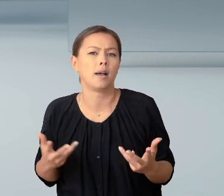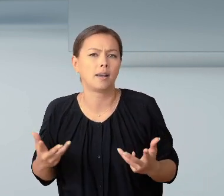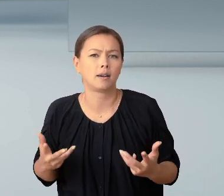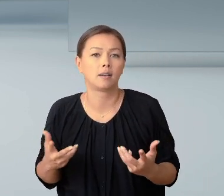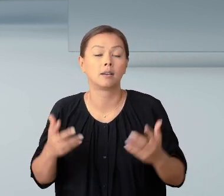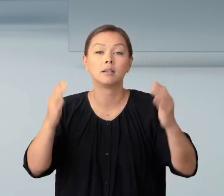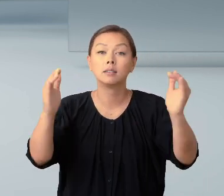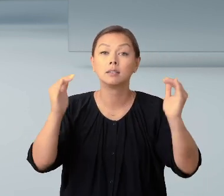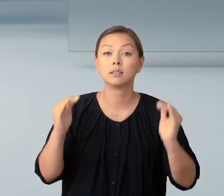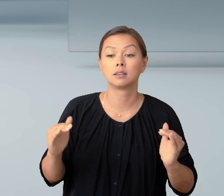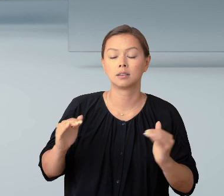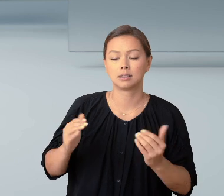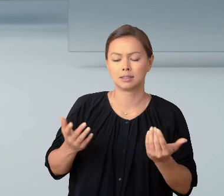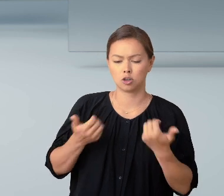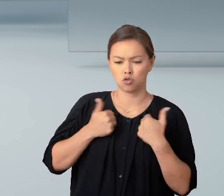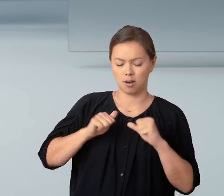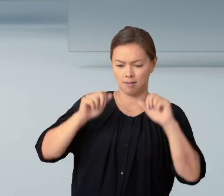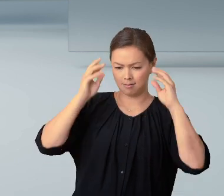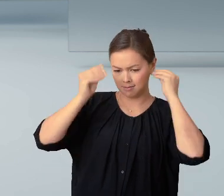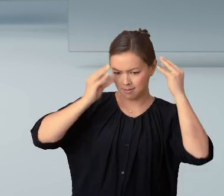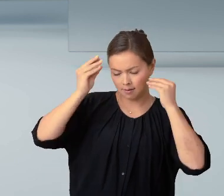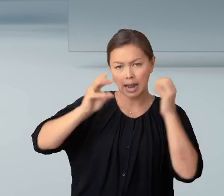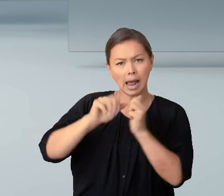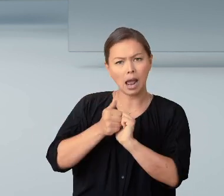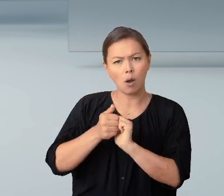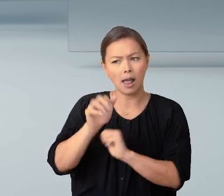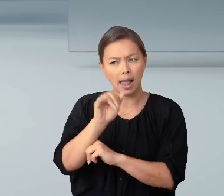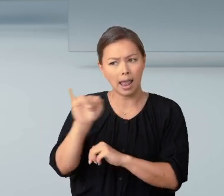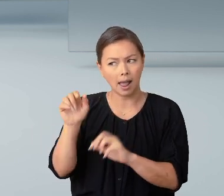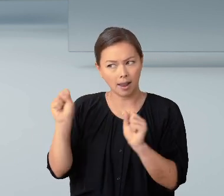increase productivity of your team. Getting participation from